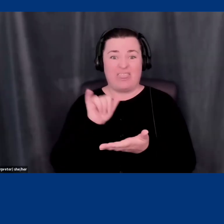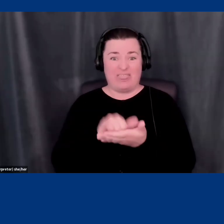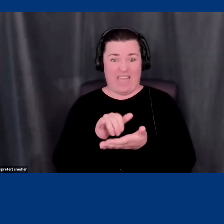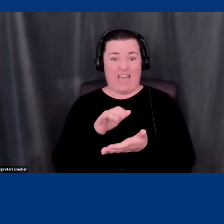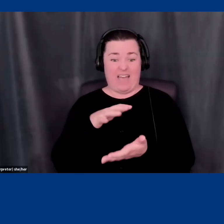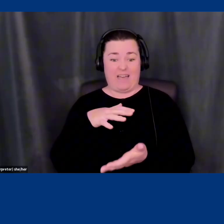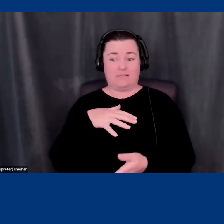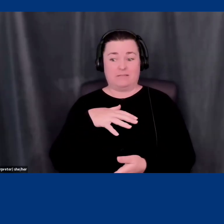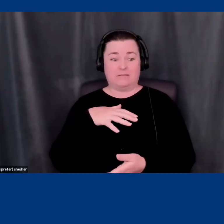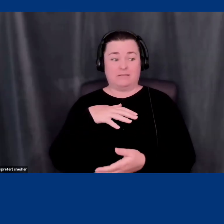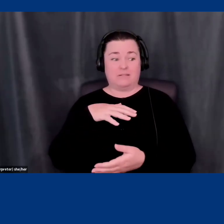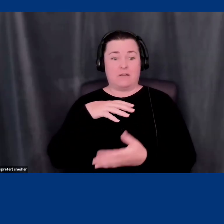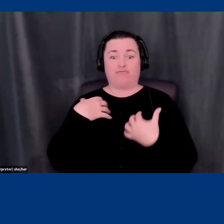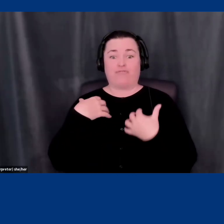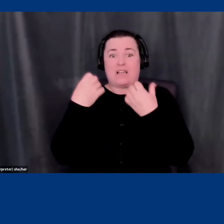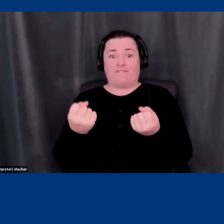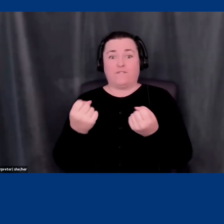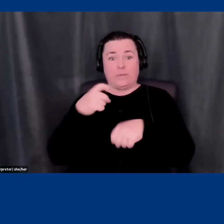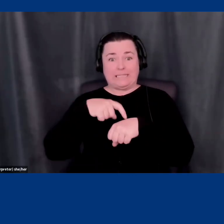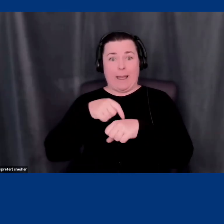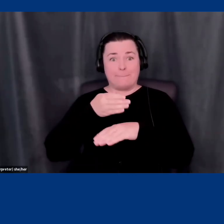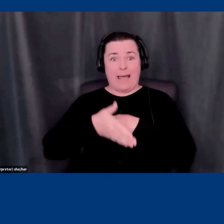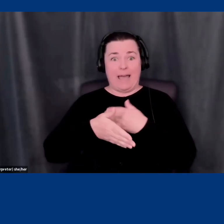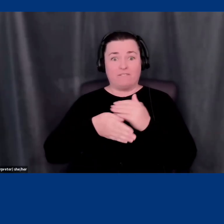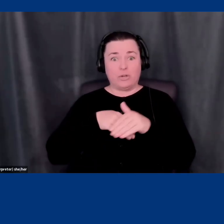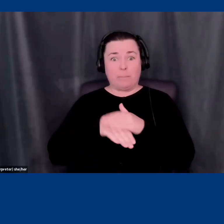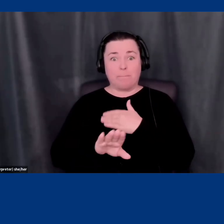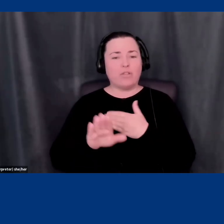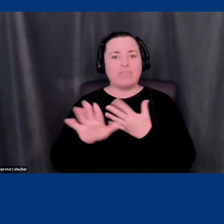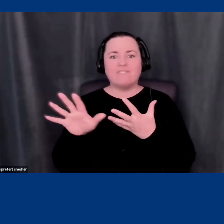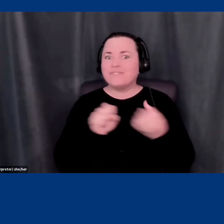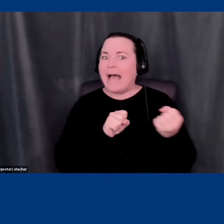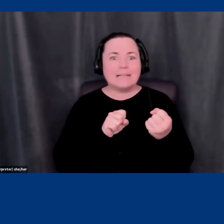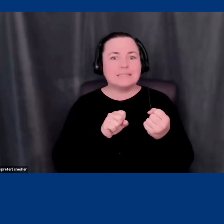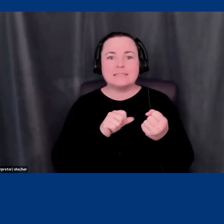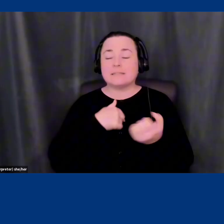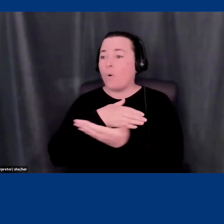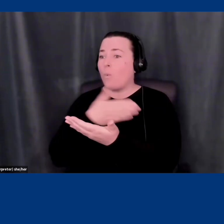downtime i've ever had. I went home in 24 hours